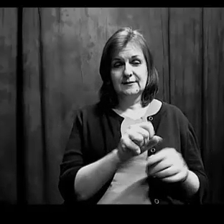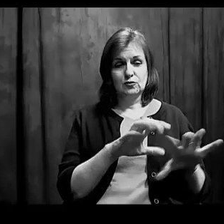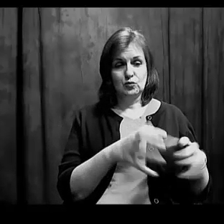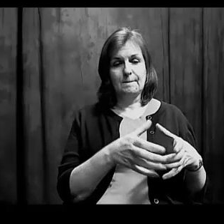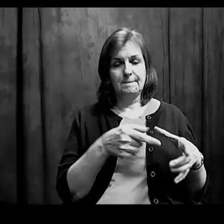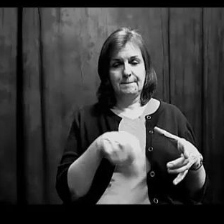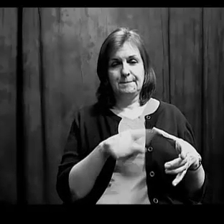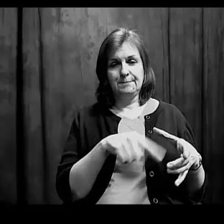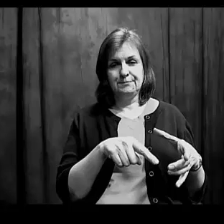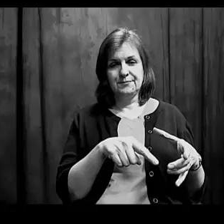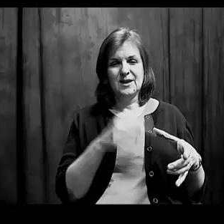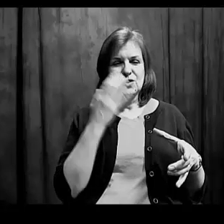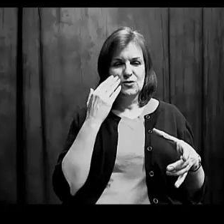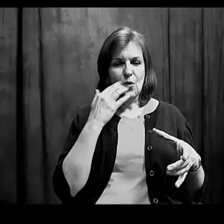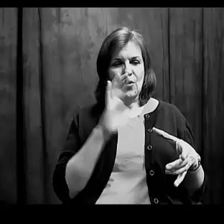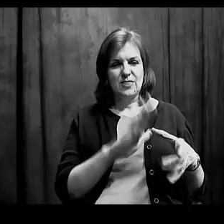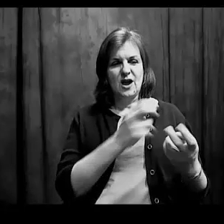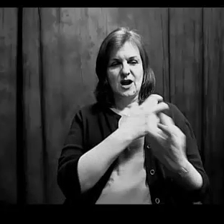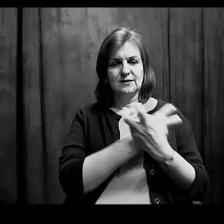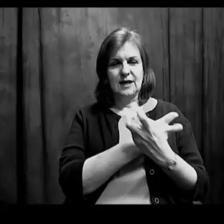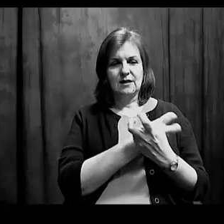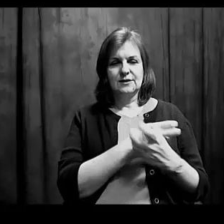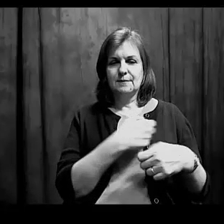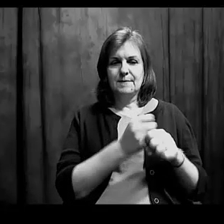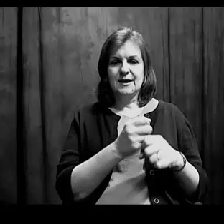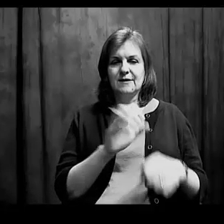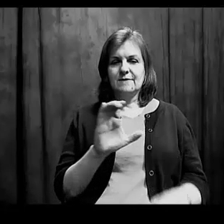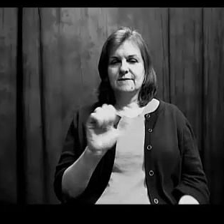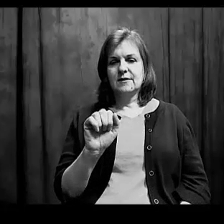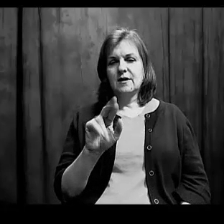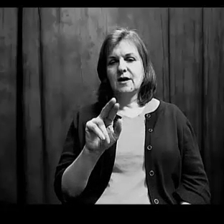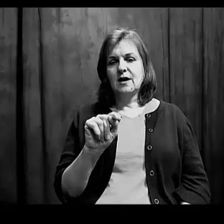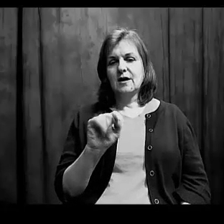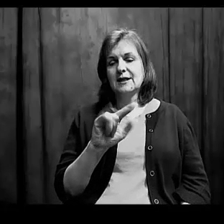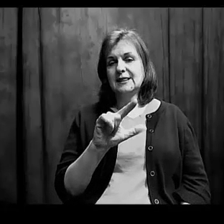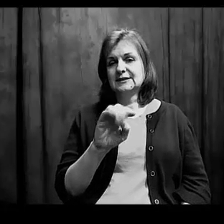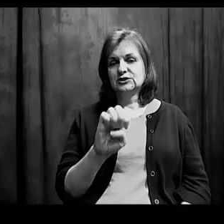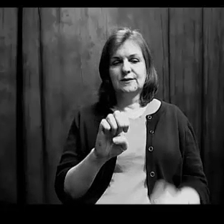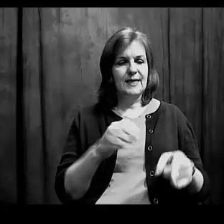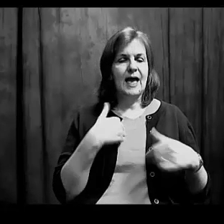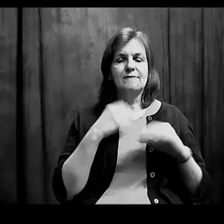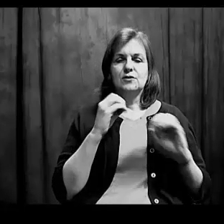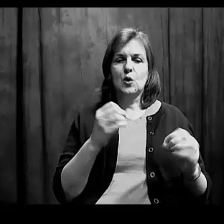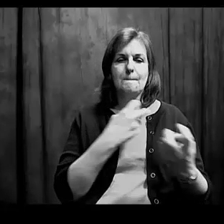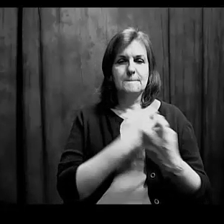you may know already that the skeleton is actually made of cartilage there's no bone here